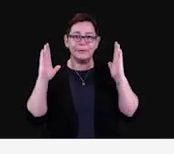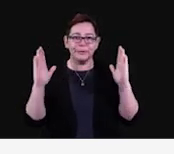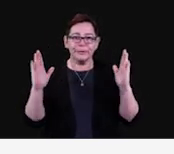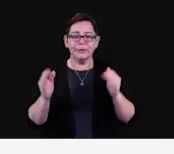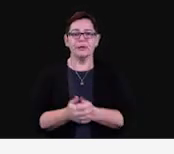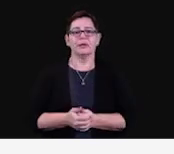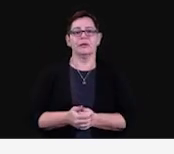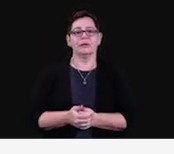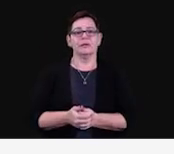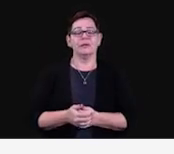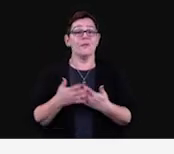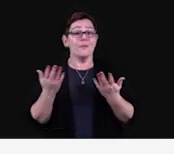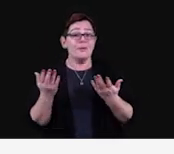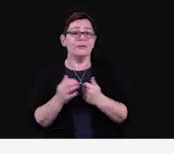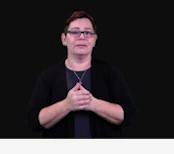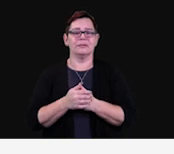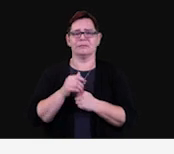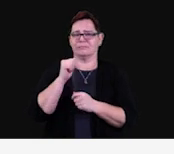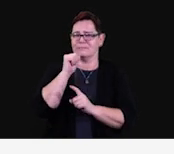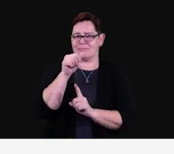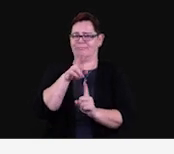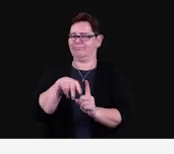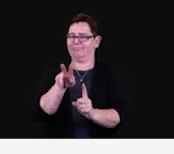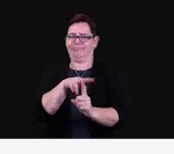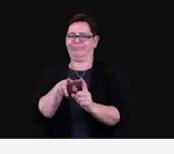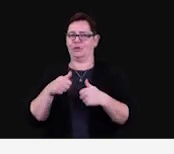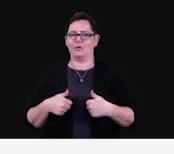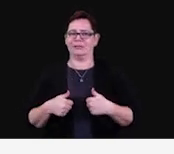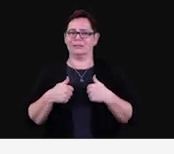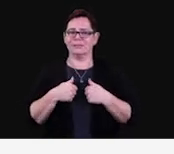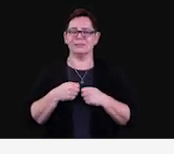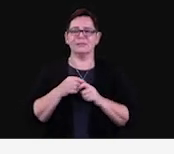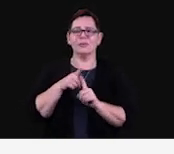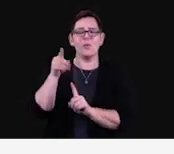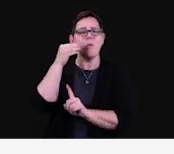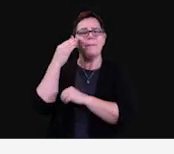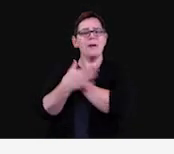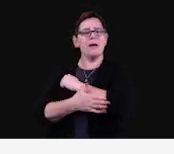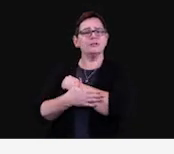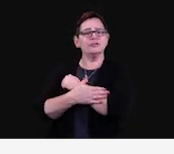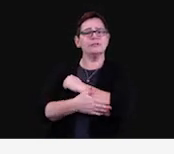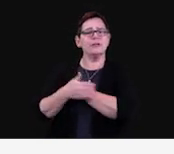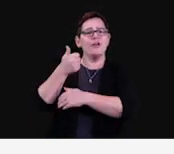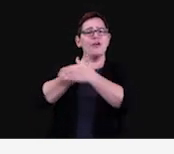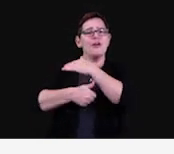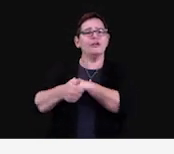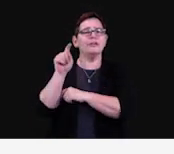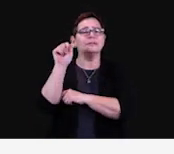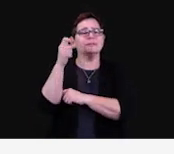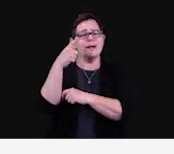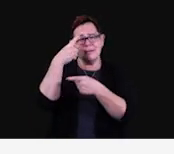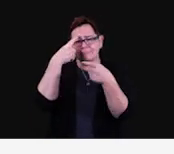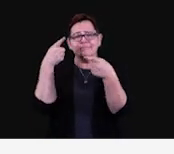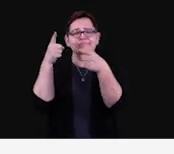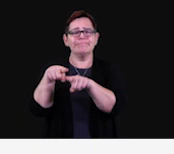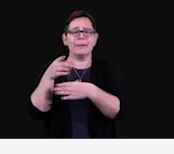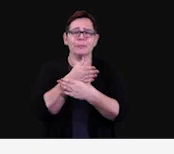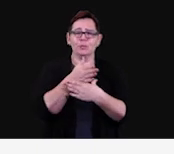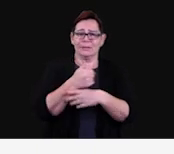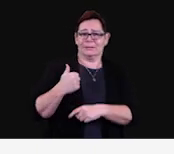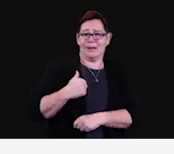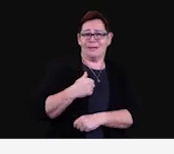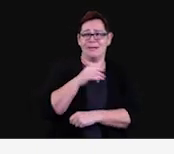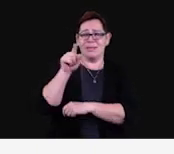To find a tax treaty go to canada.ca/cra-tax-treaties